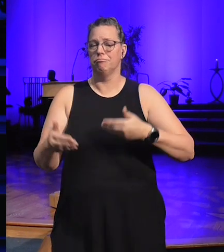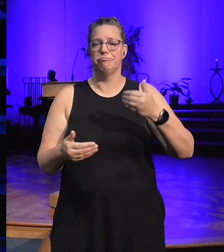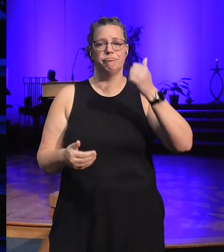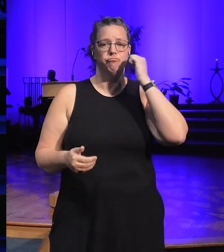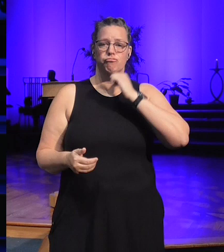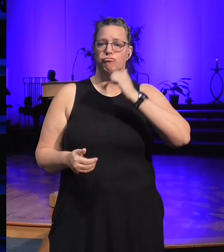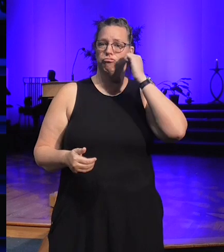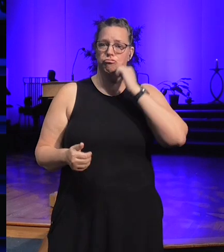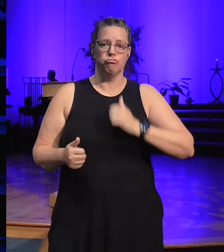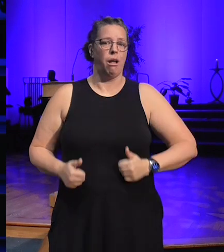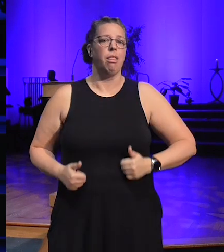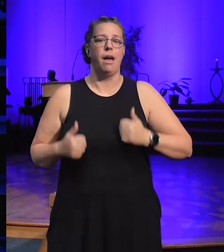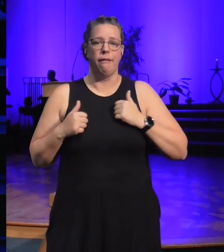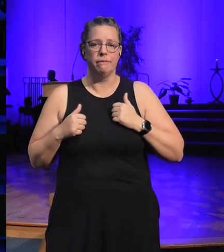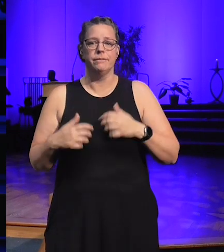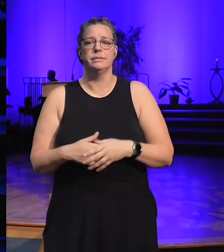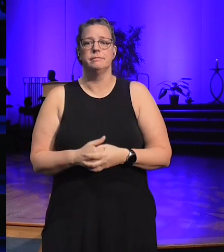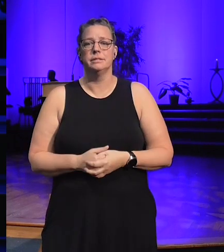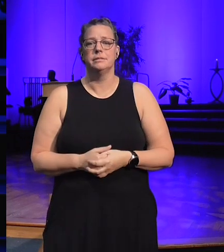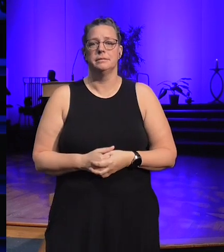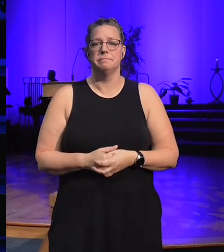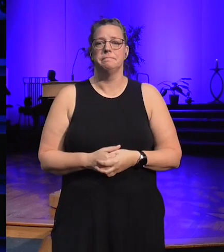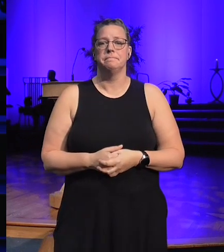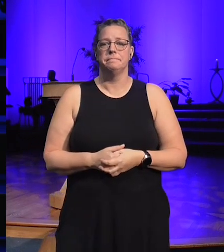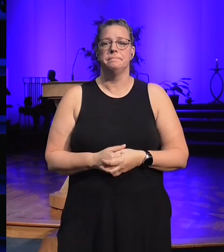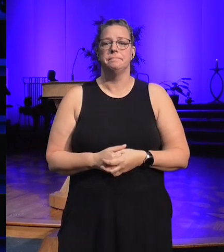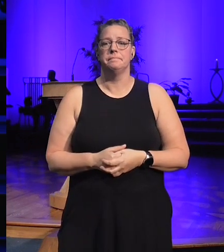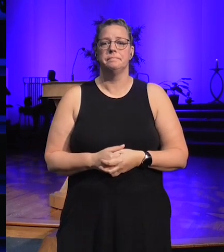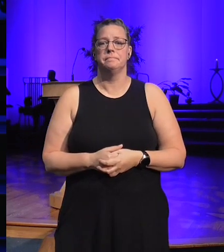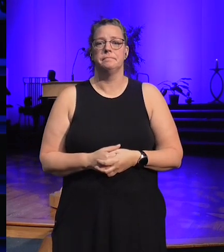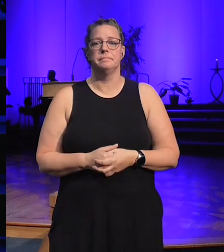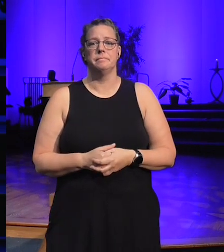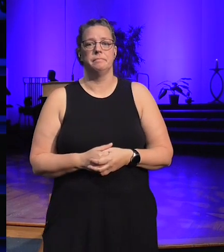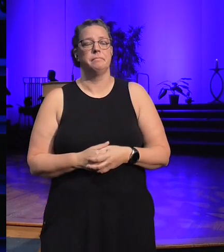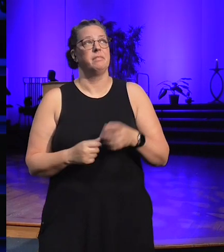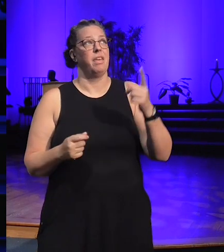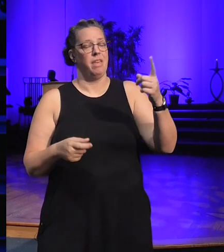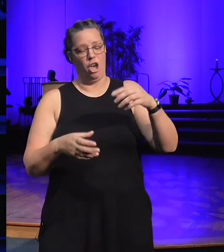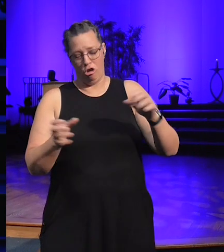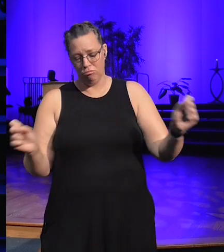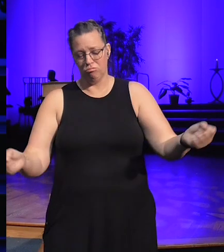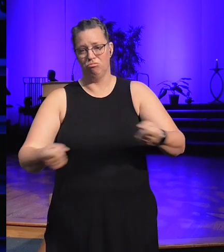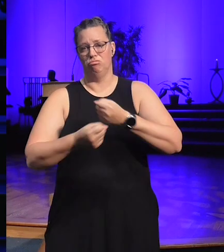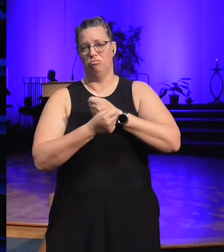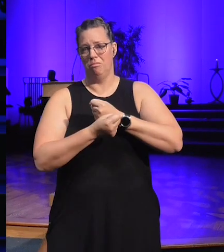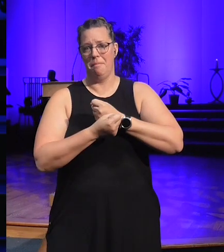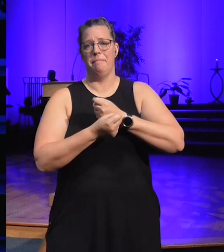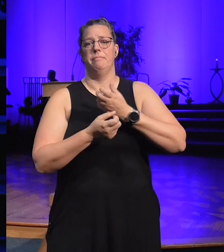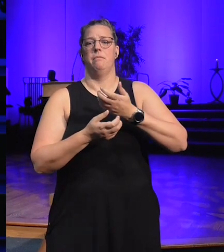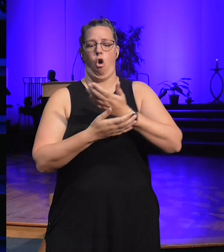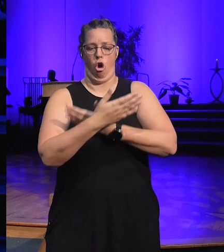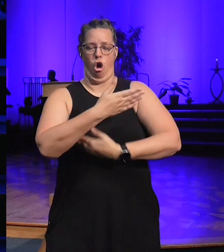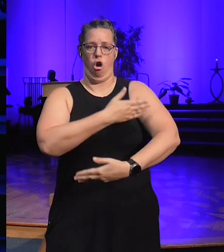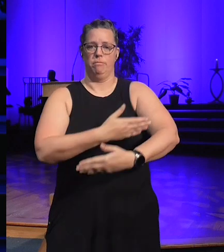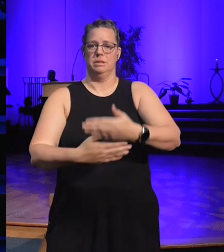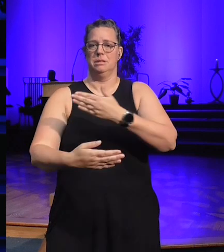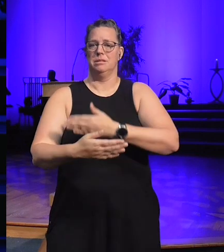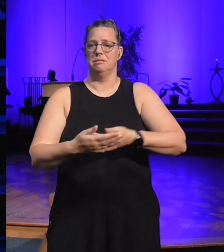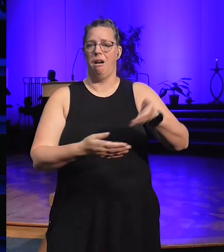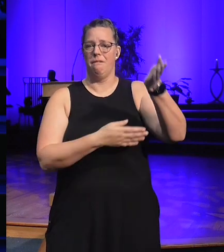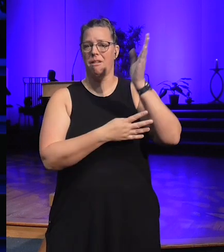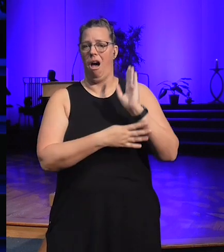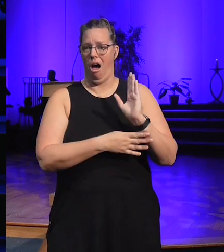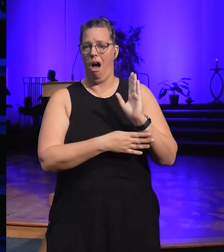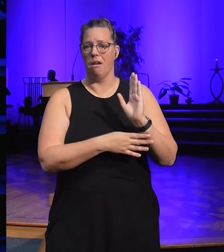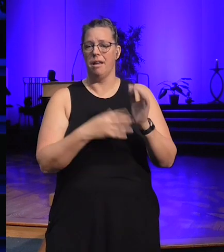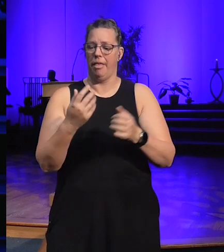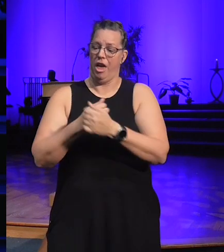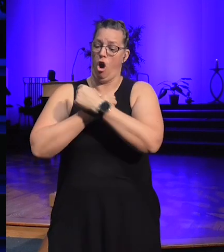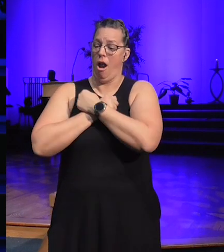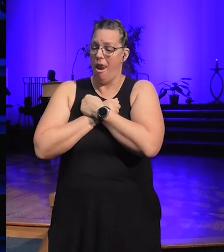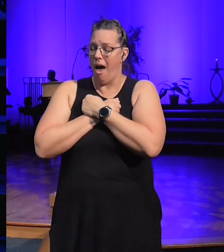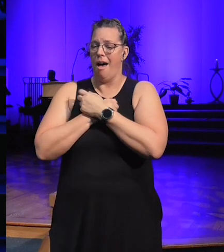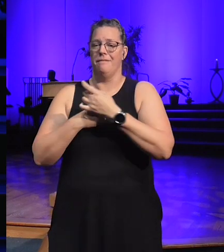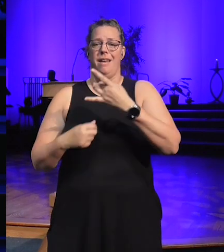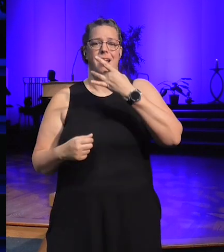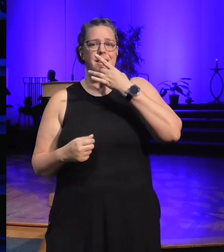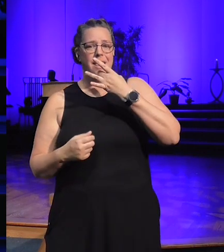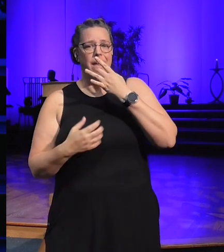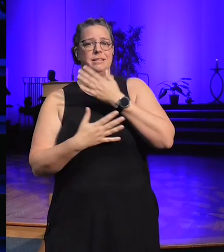and their beingness that they are held in the loving arms of God they are love and light and joy